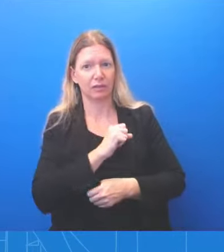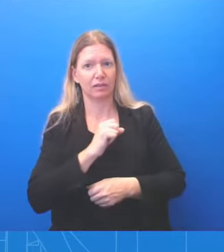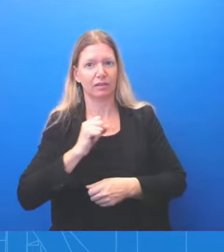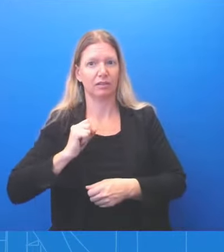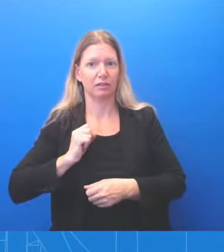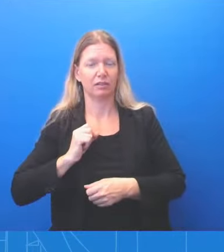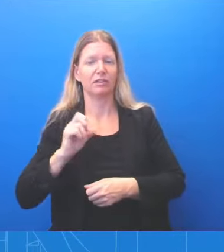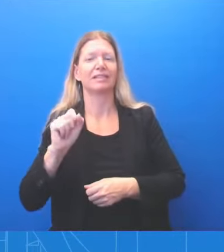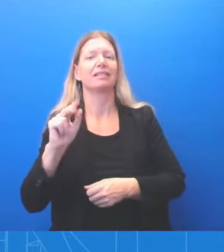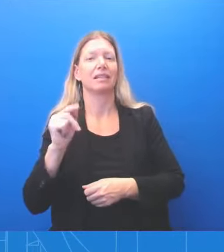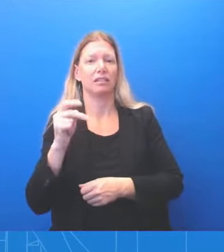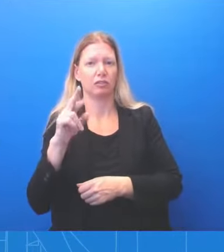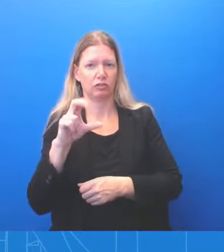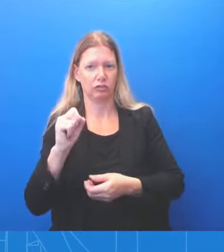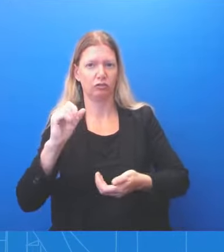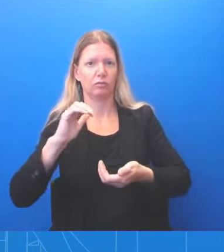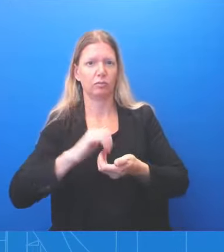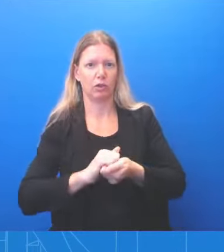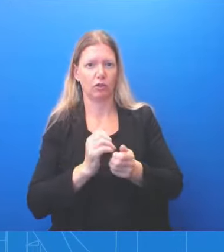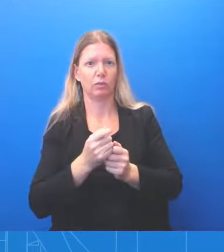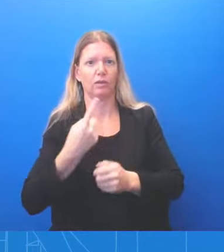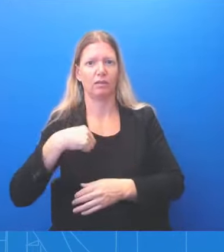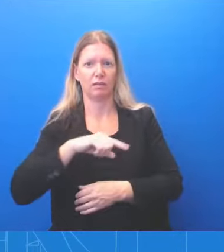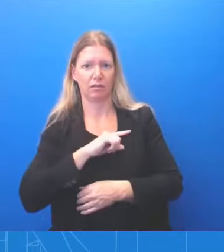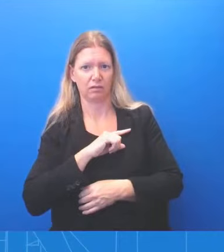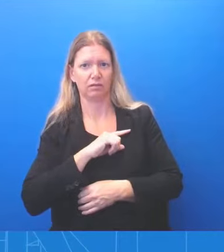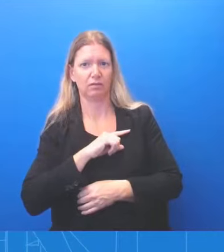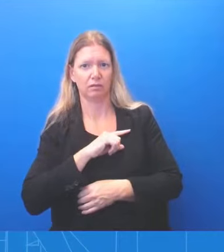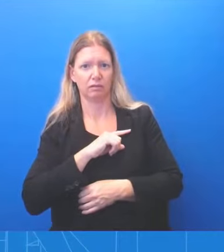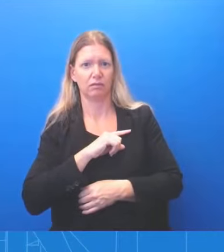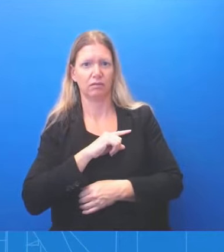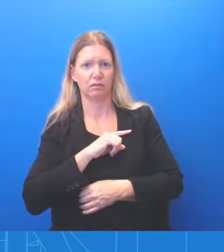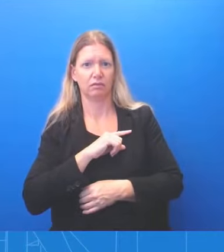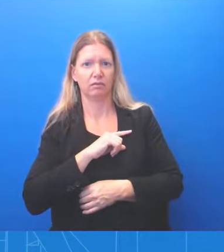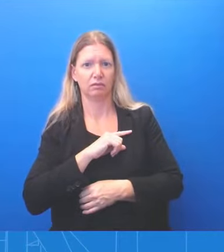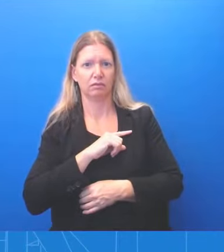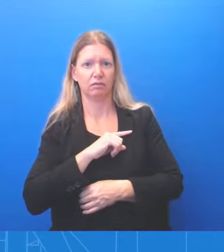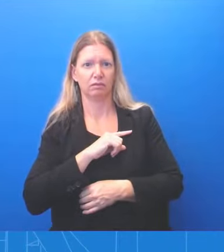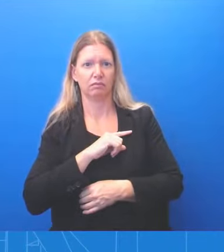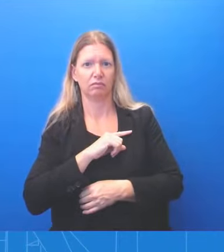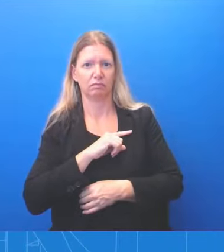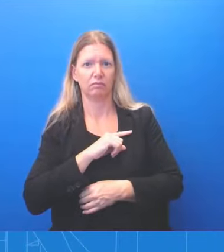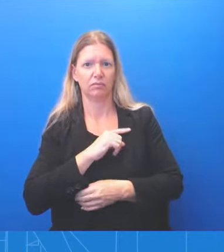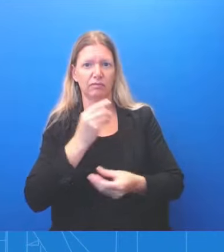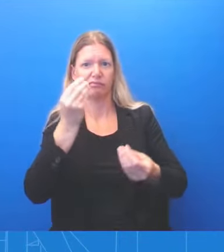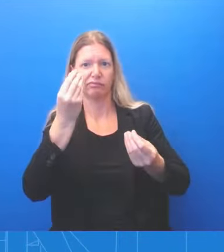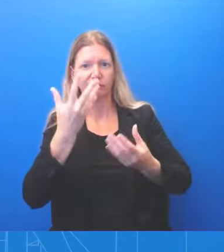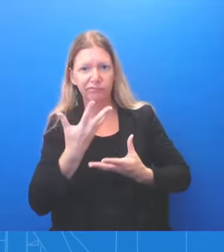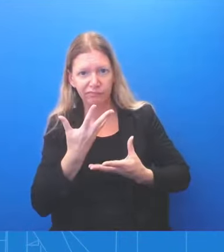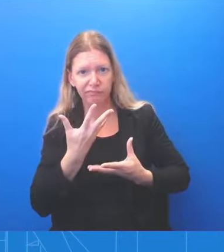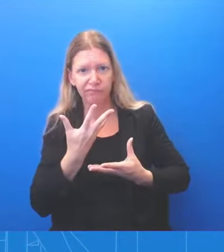in passing some of the key pillars of Bidenomics, right? When you think about the key pieces of legislation --